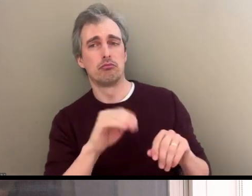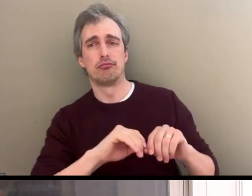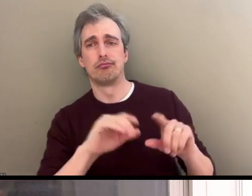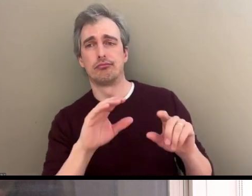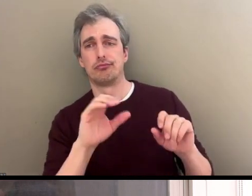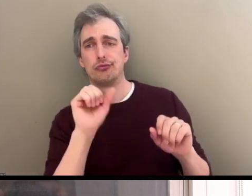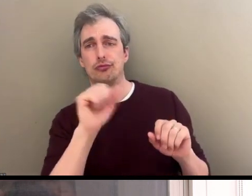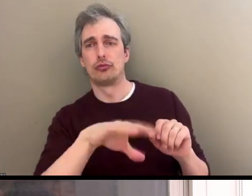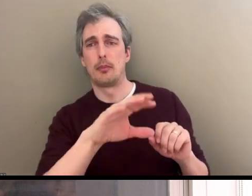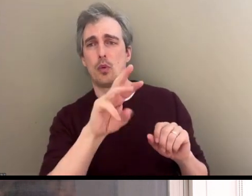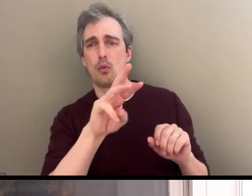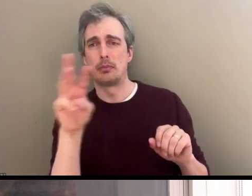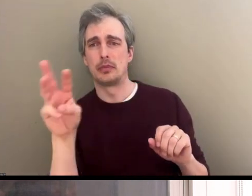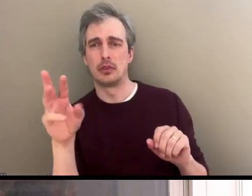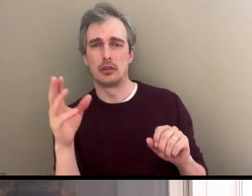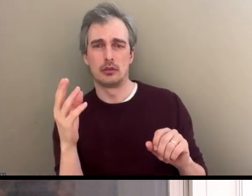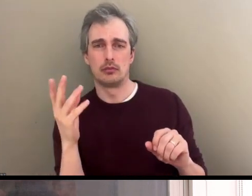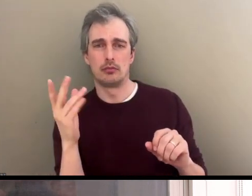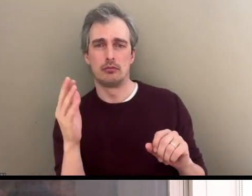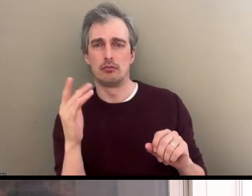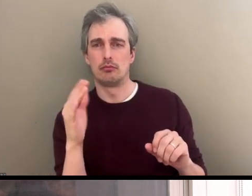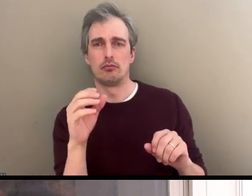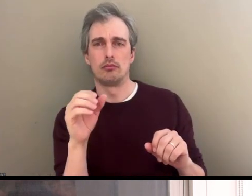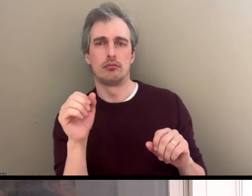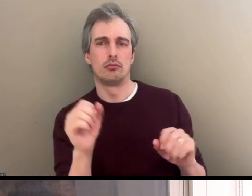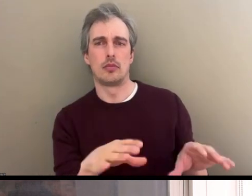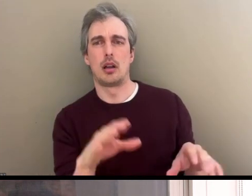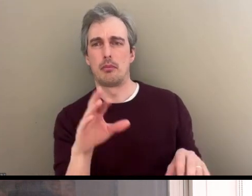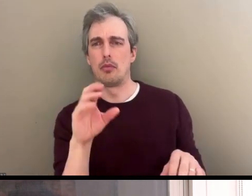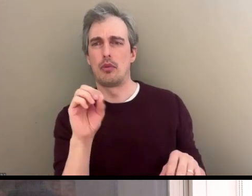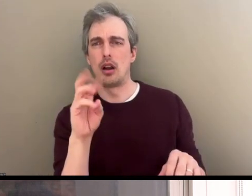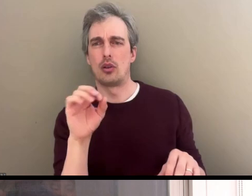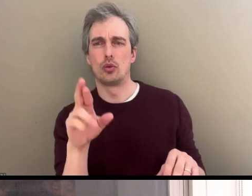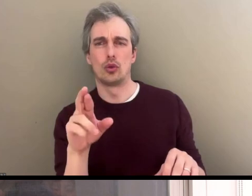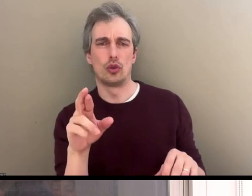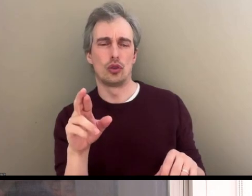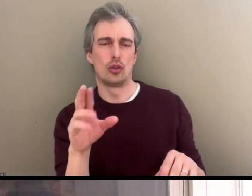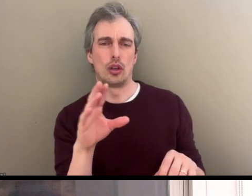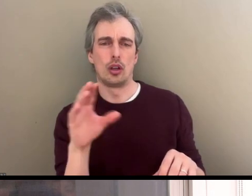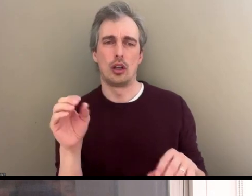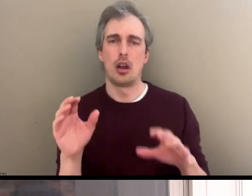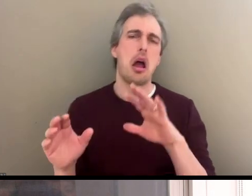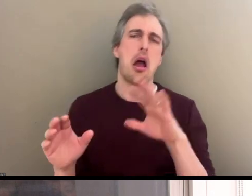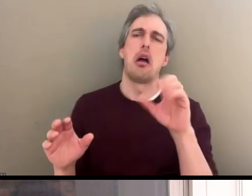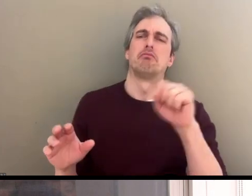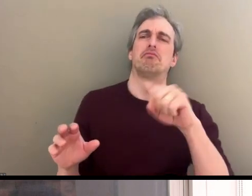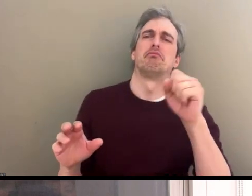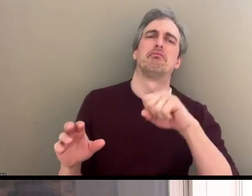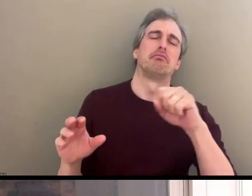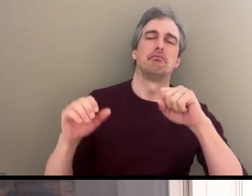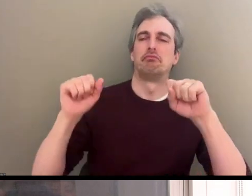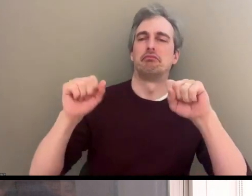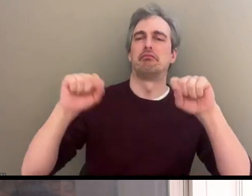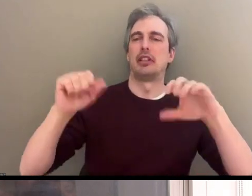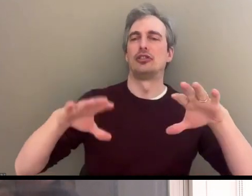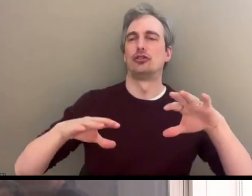You can just drop your browser. Oh, yeah. Okay, magic. Should be able to, yep, there you go.